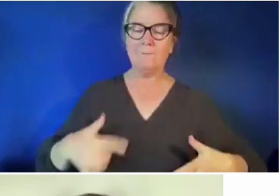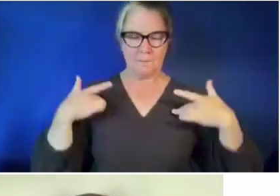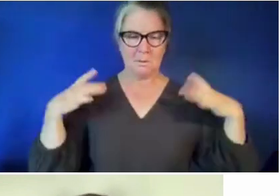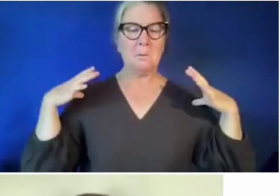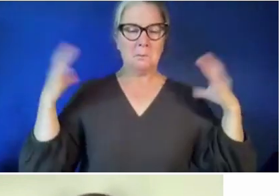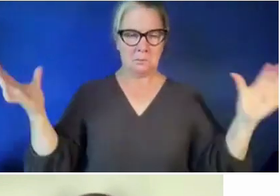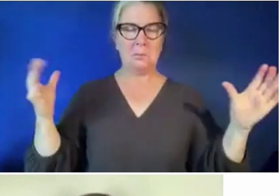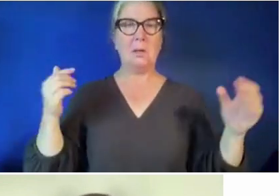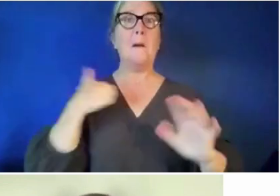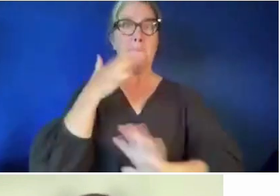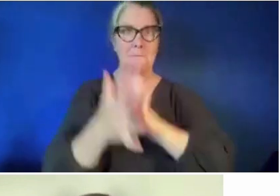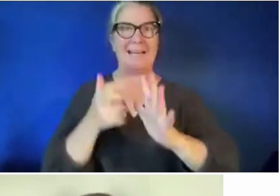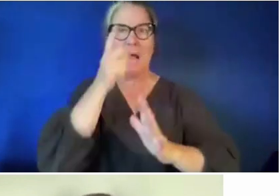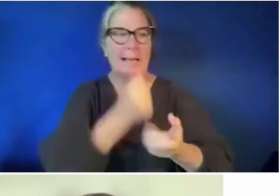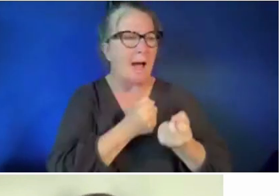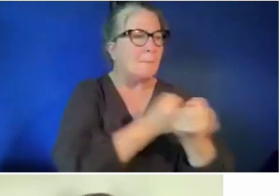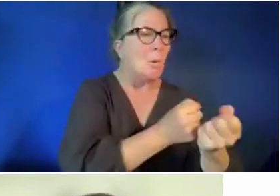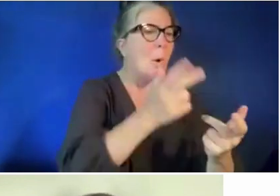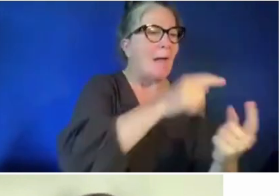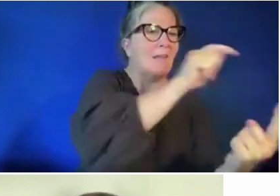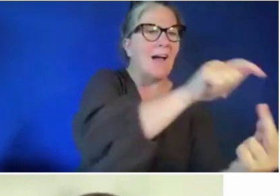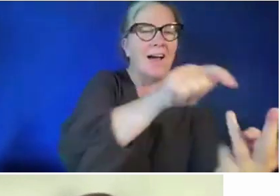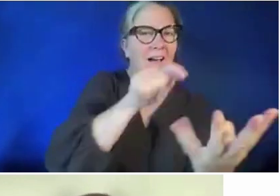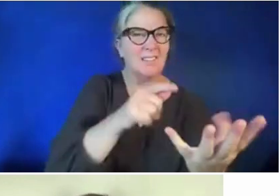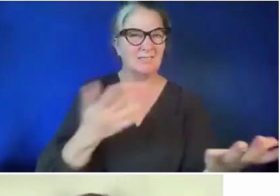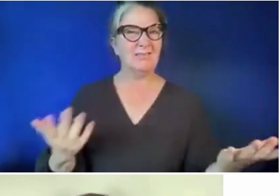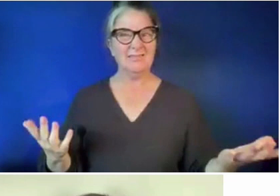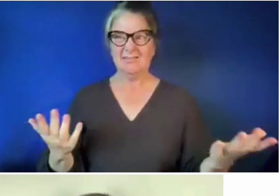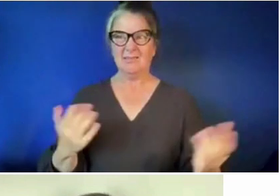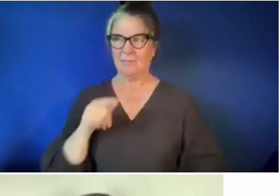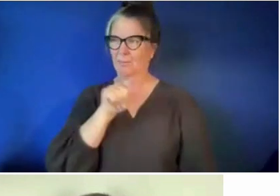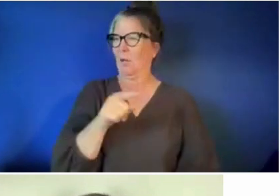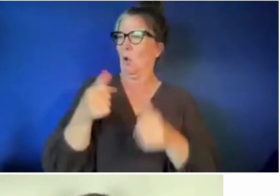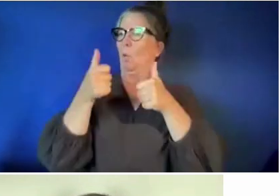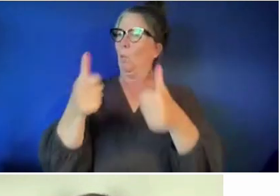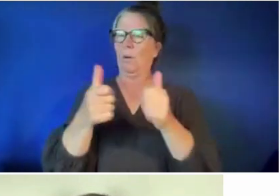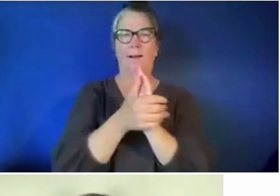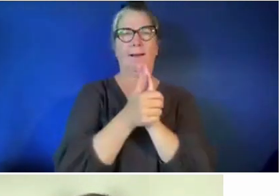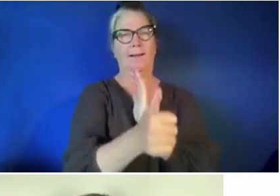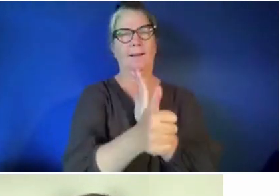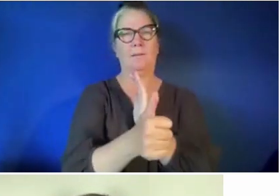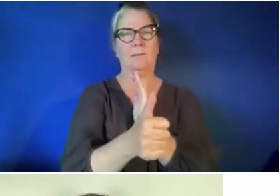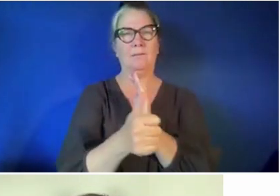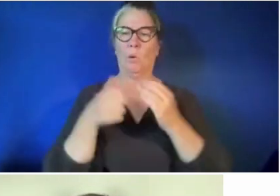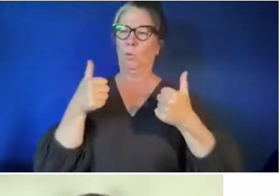These things are just genuinely good things. They're not absolutely specifically flexible work good things,